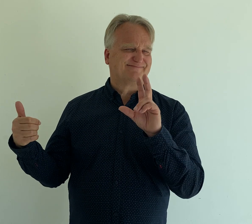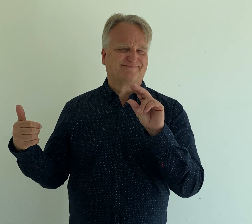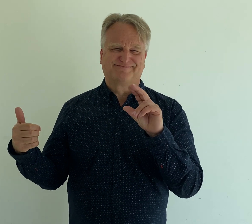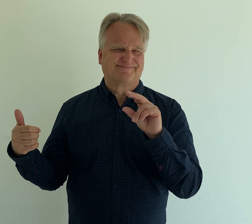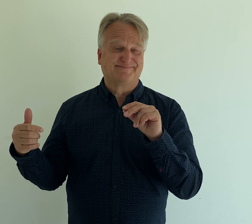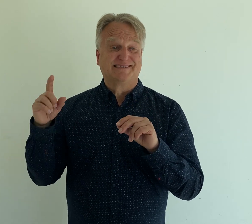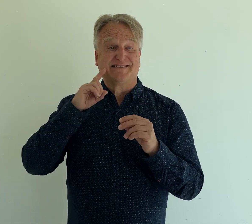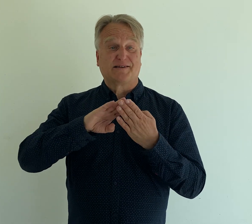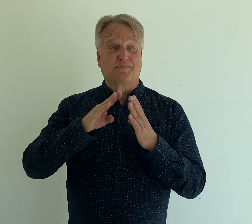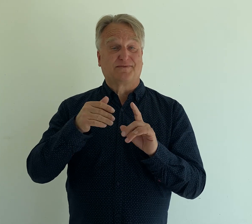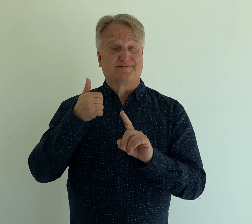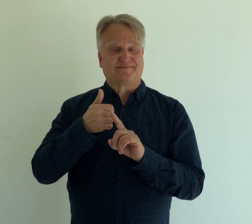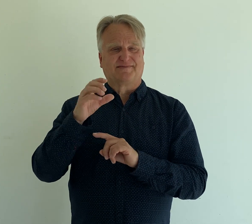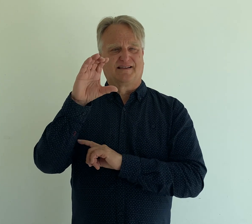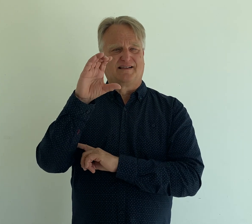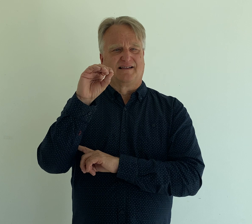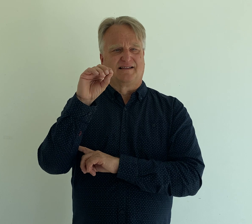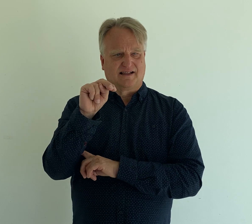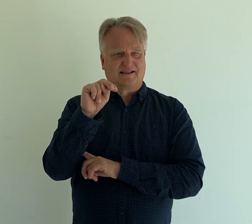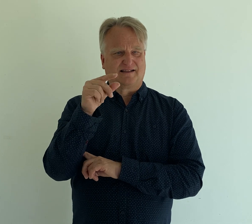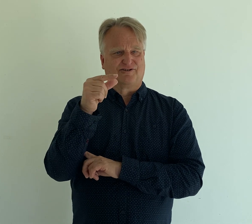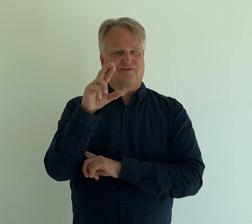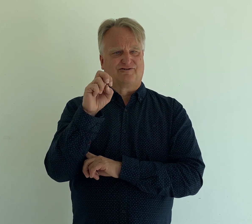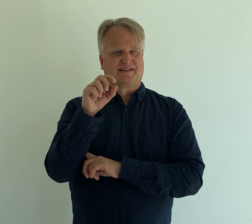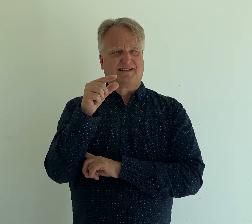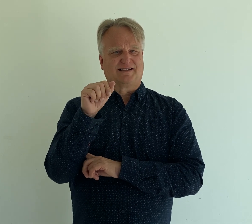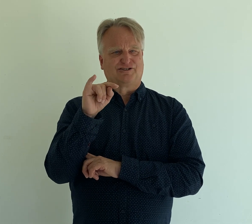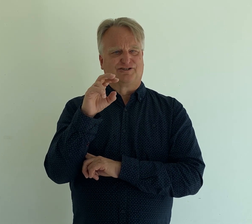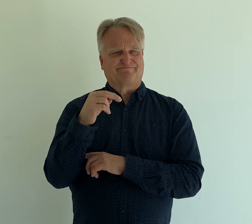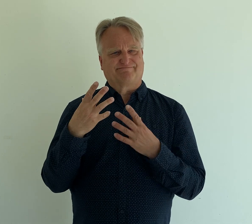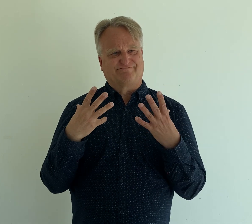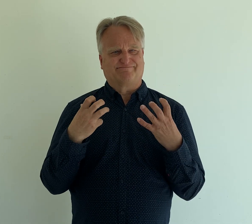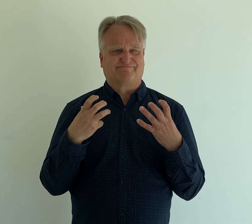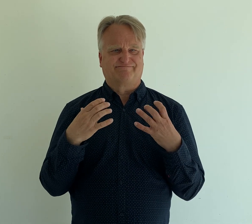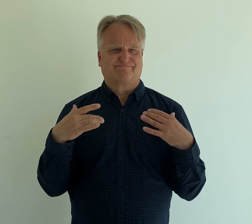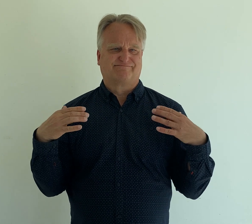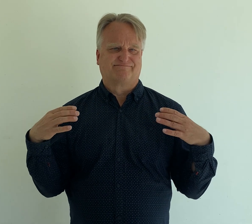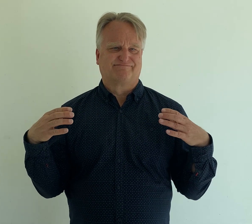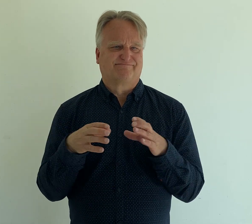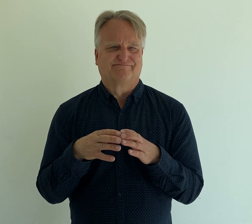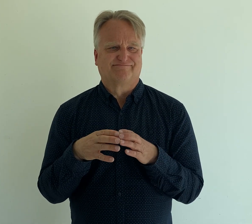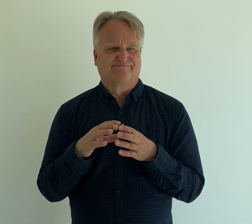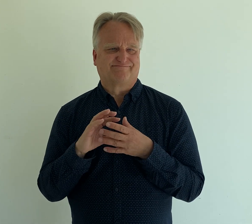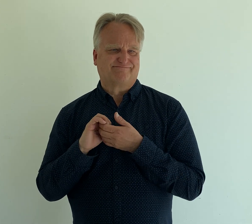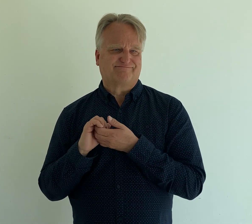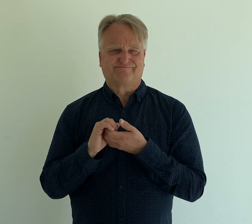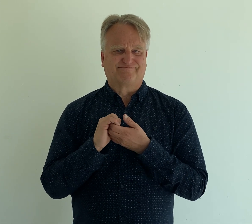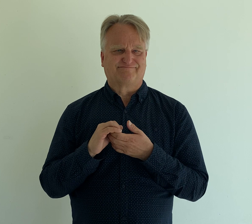Rather, Deaf people value the Deaf community as a place where they could comfortably congregate amongst each other.